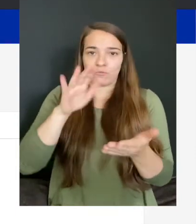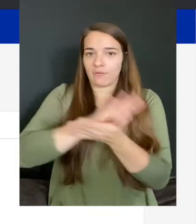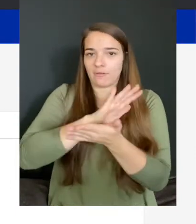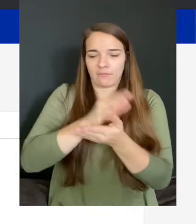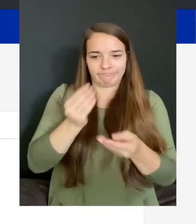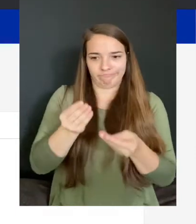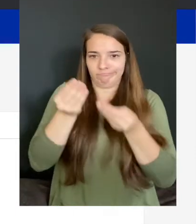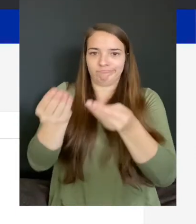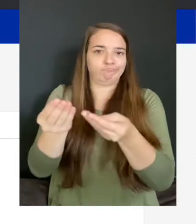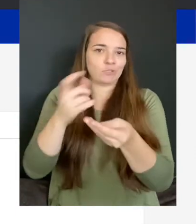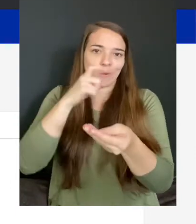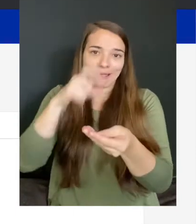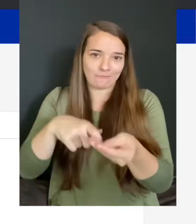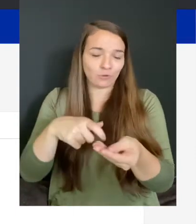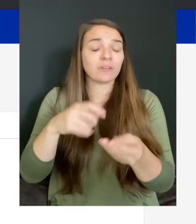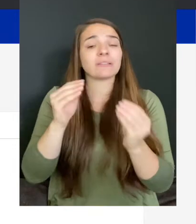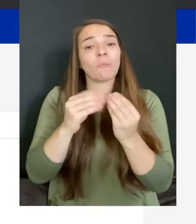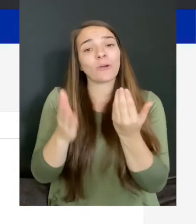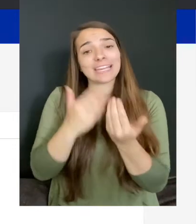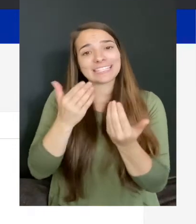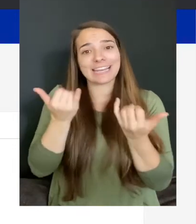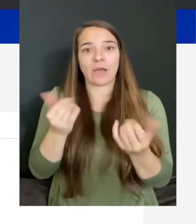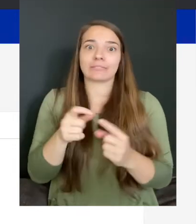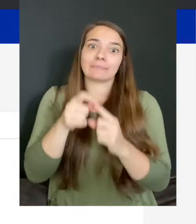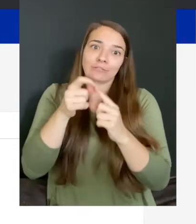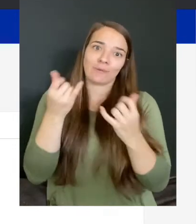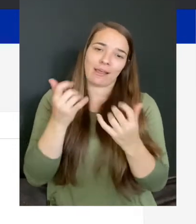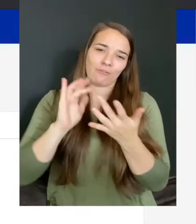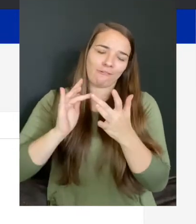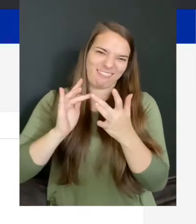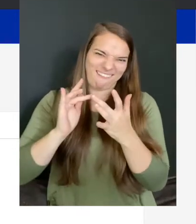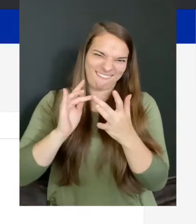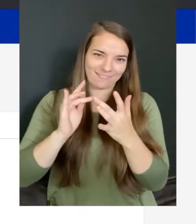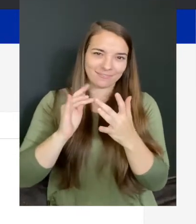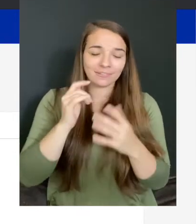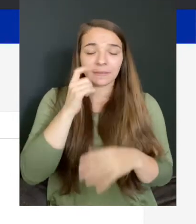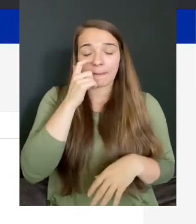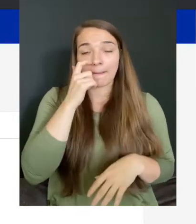do it. And so rather than having to contact your counselor or advisor in the disability